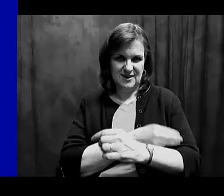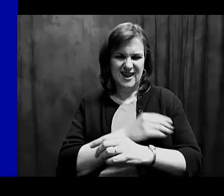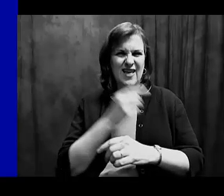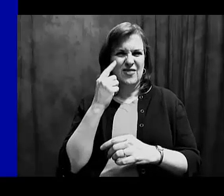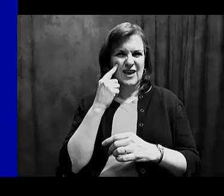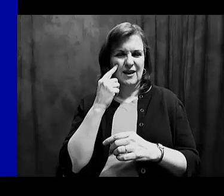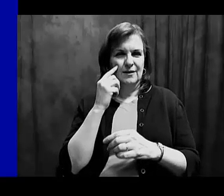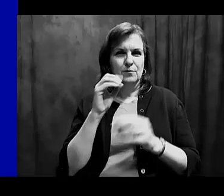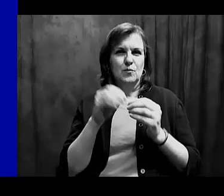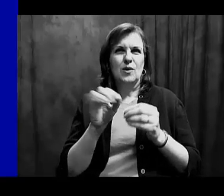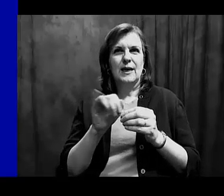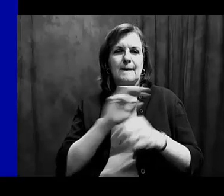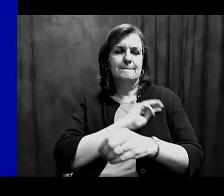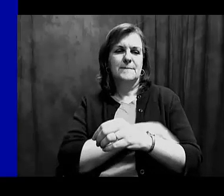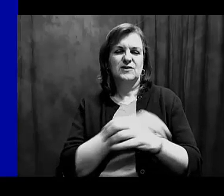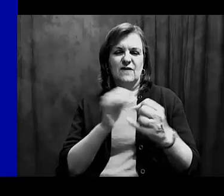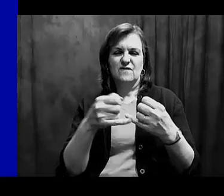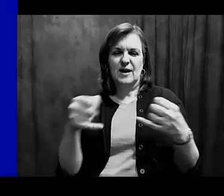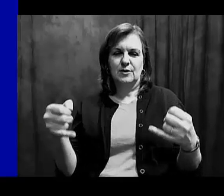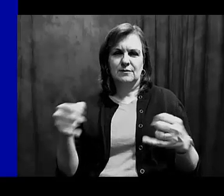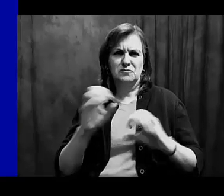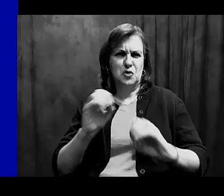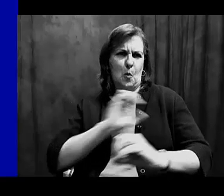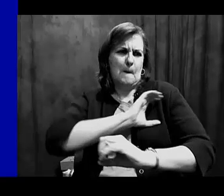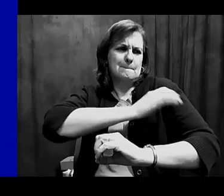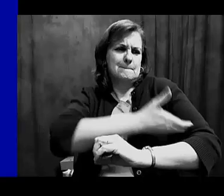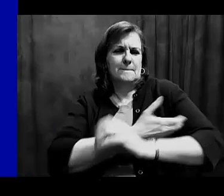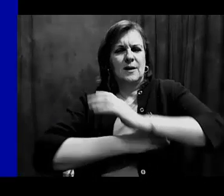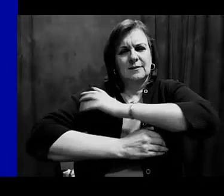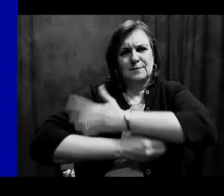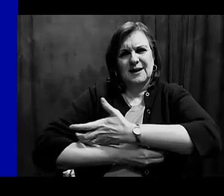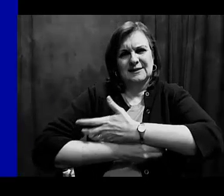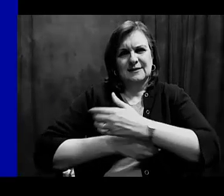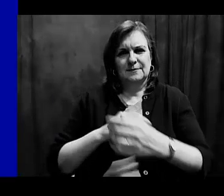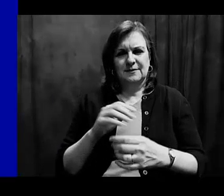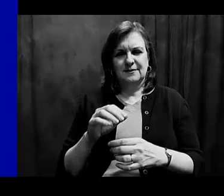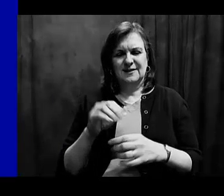about the fact that they do have muscles small muscles - think more muscle fibers